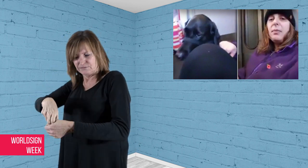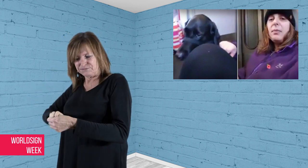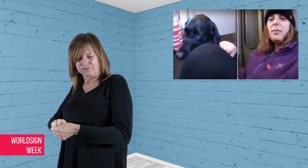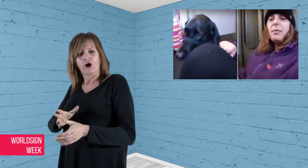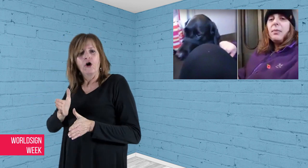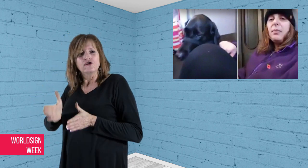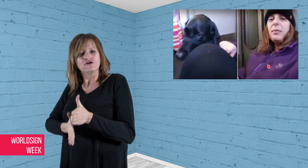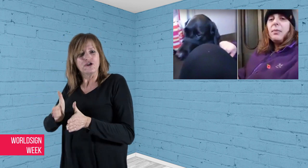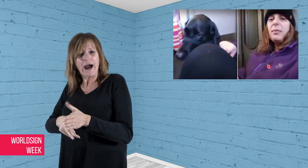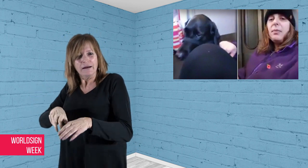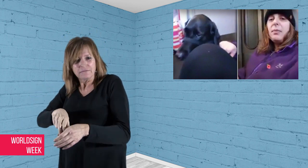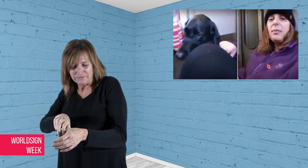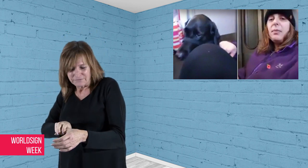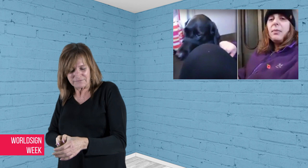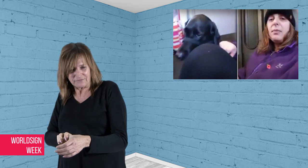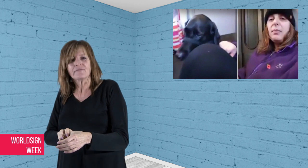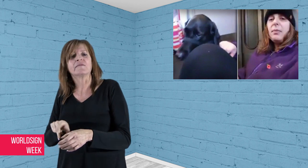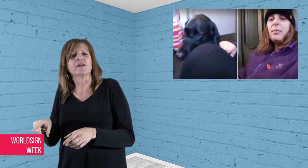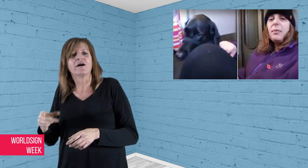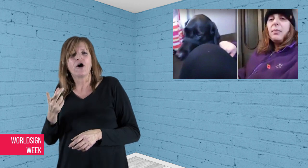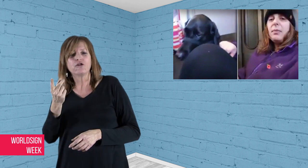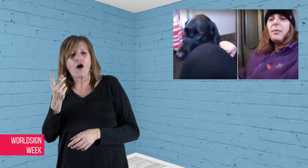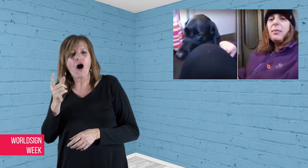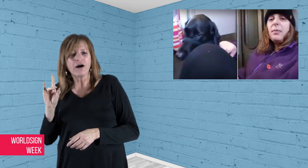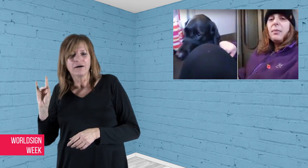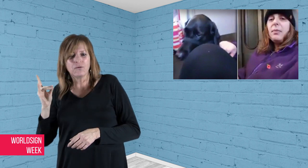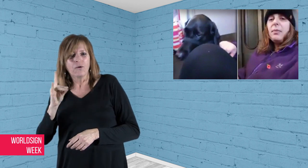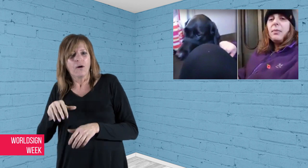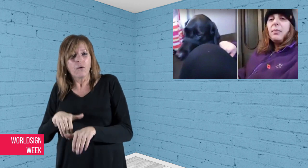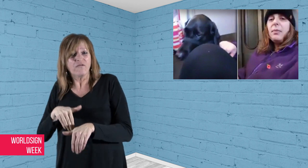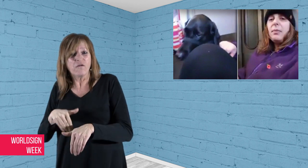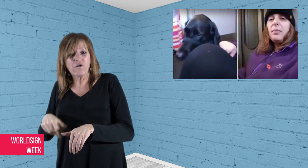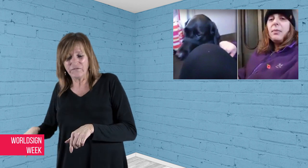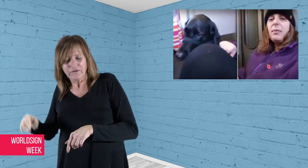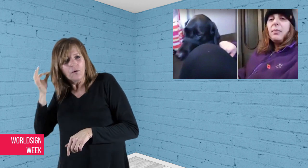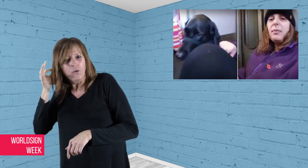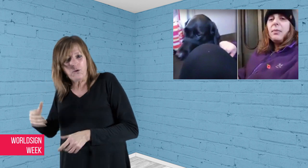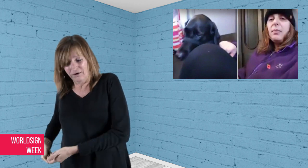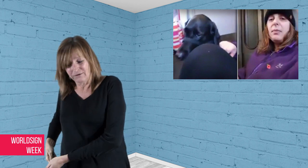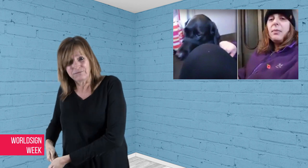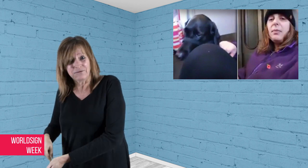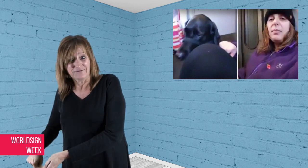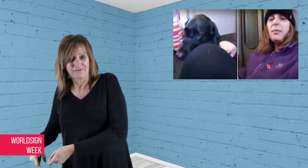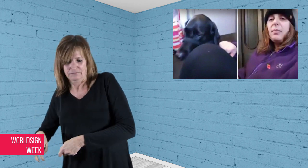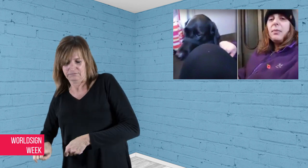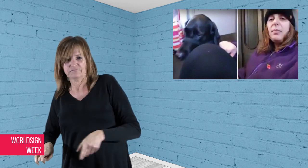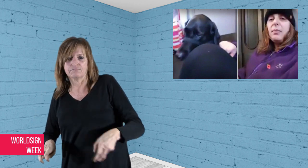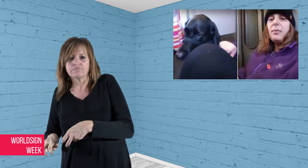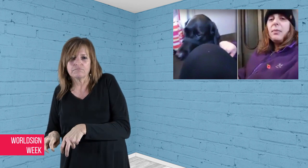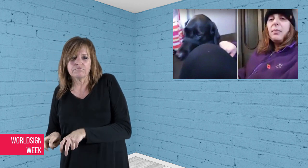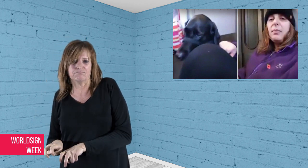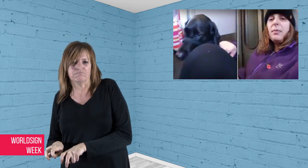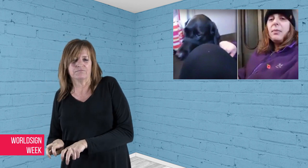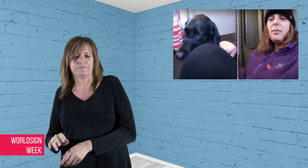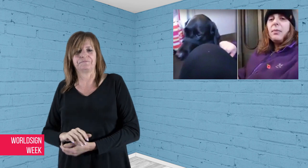hearing assistance dog, Inca, for three hours despite buying a